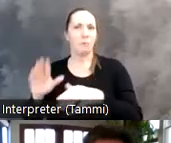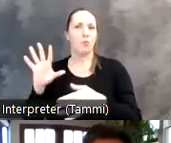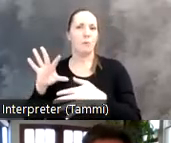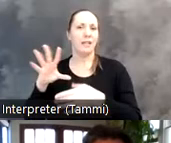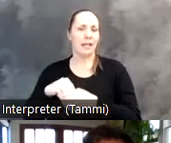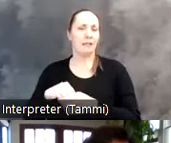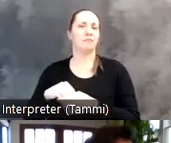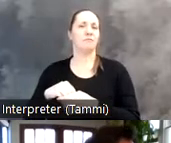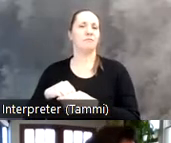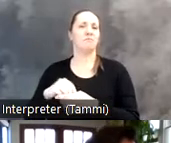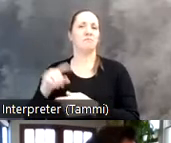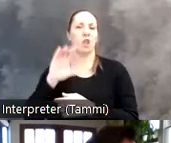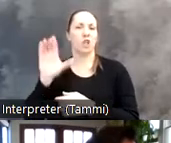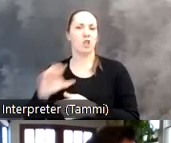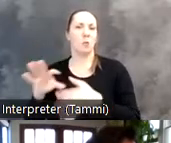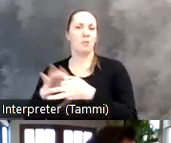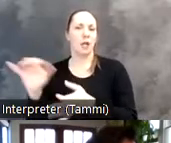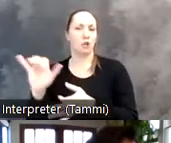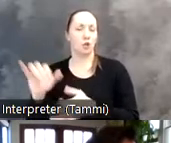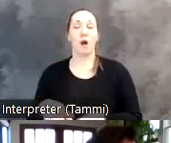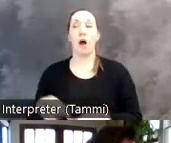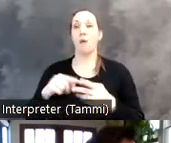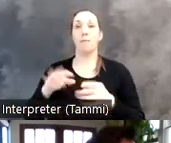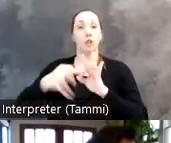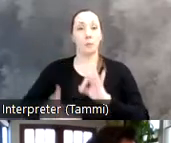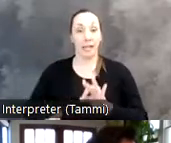the Zoom screen. The StreamText link will be posted in the